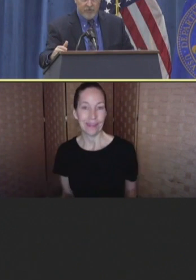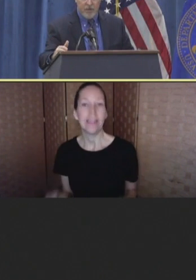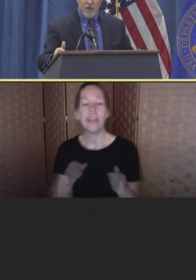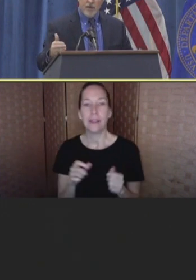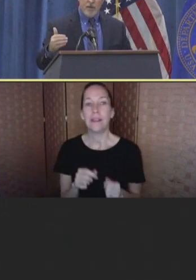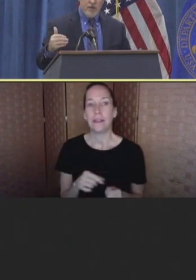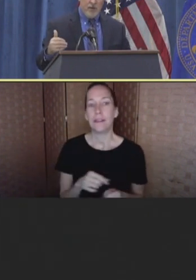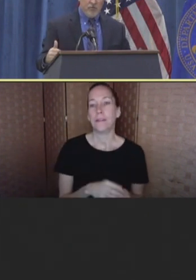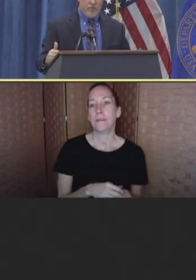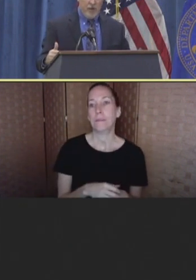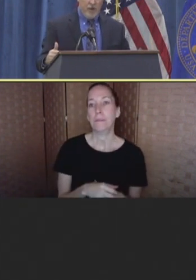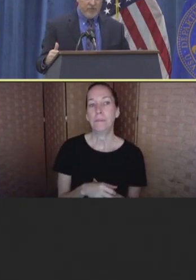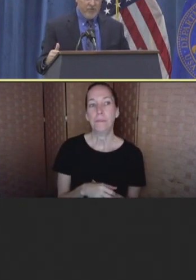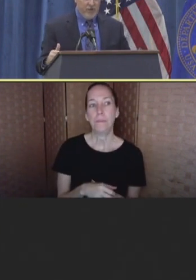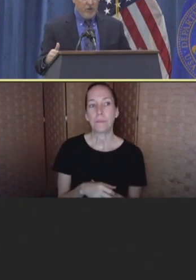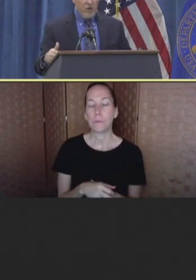It tends to be less severe.